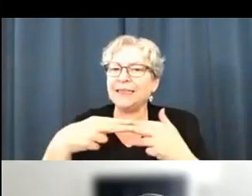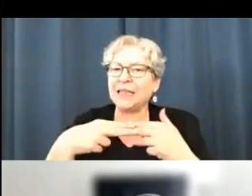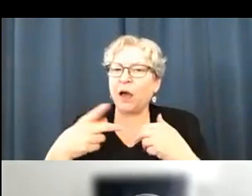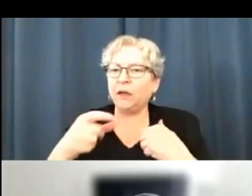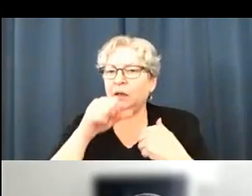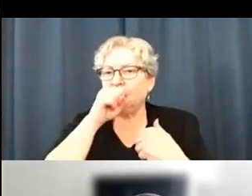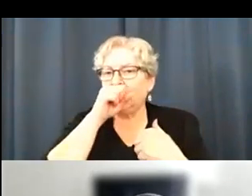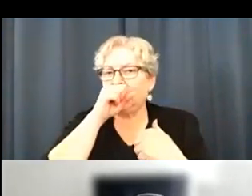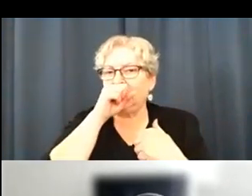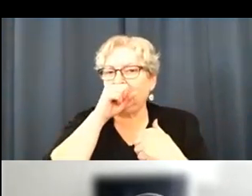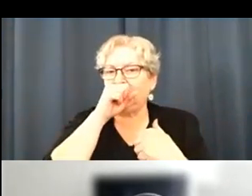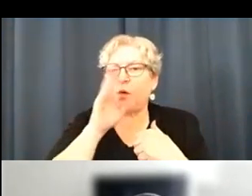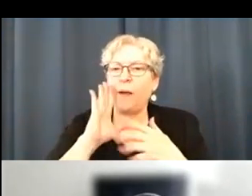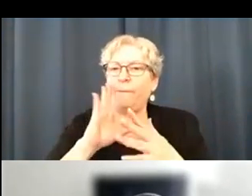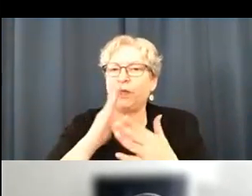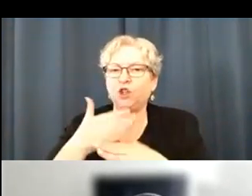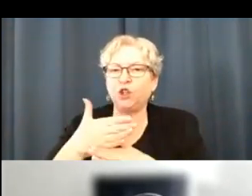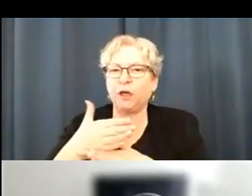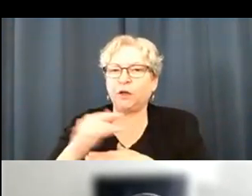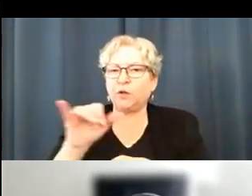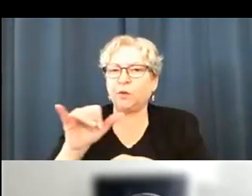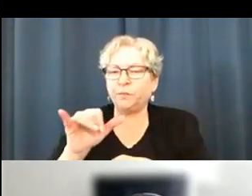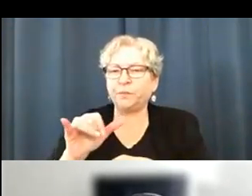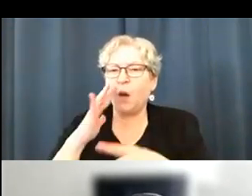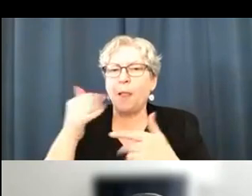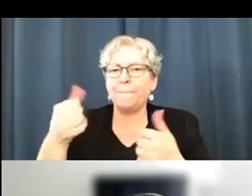and also pasted once again in the chat.